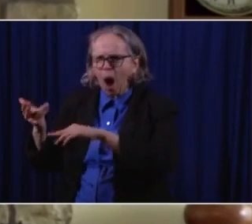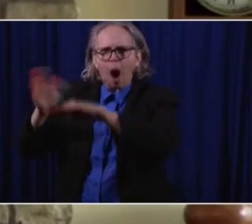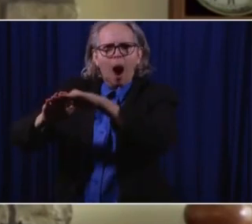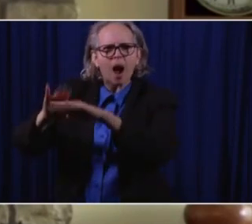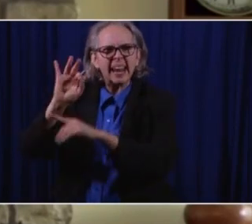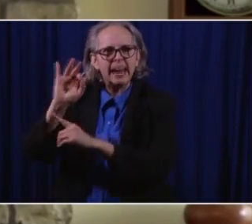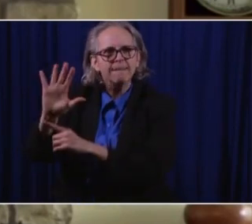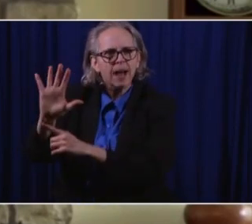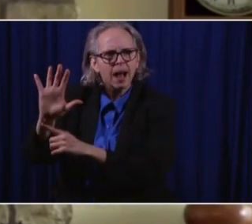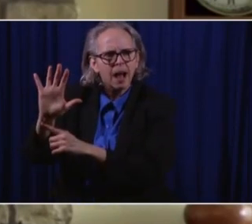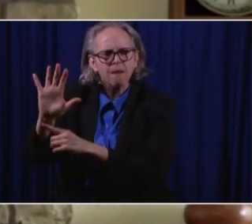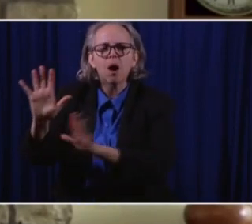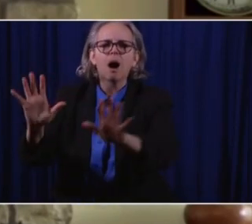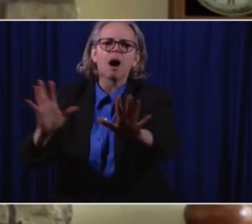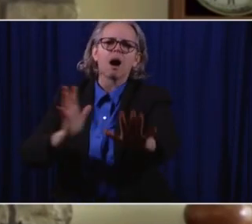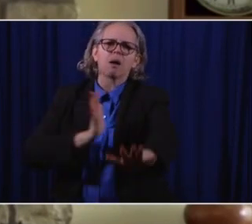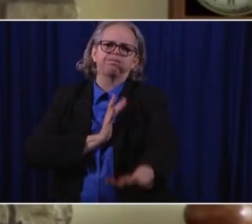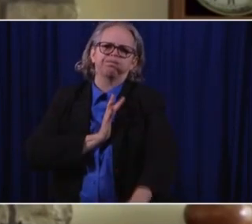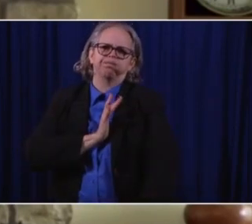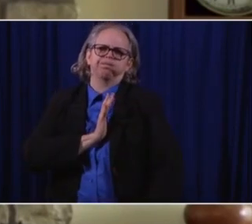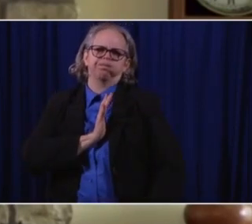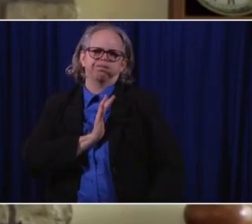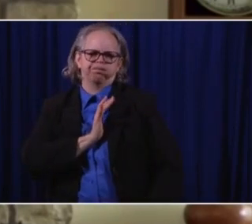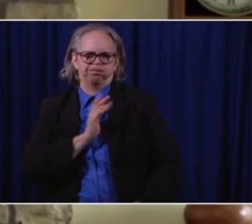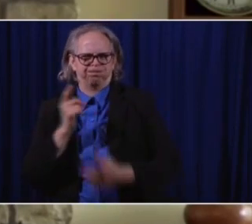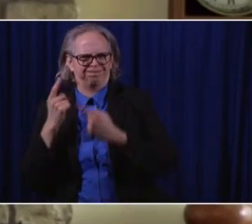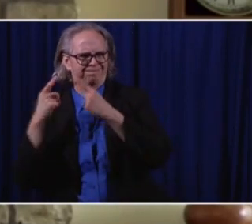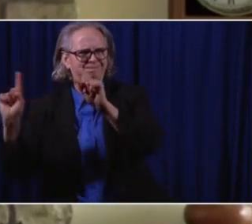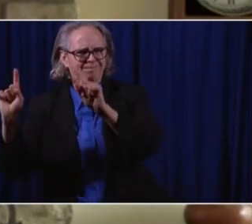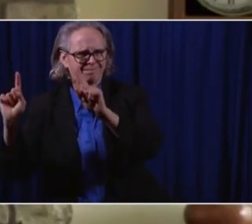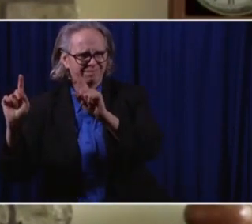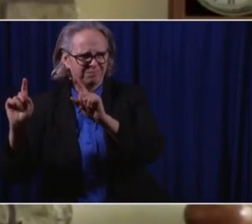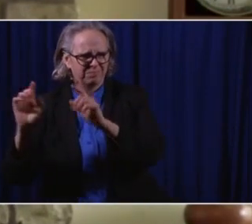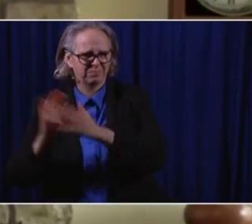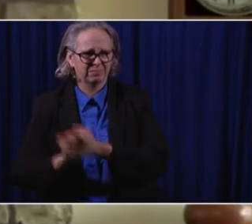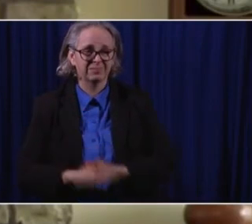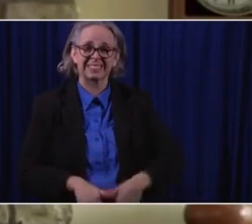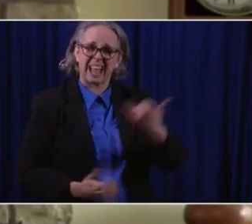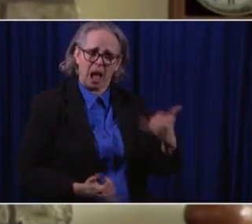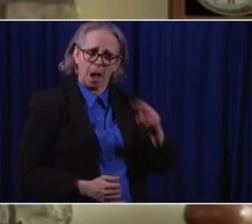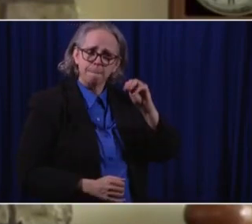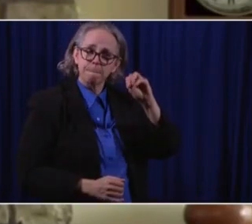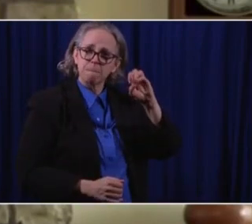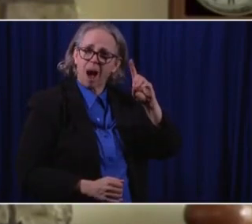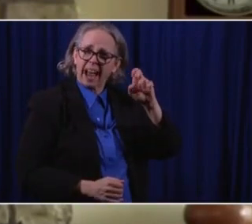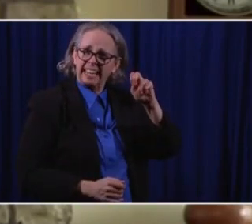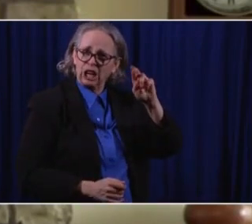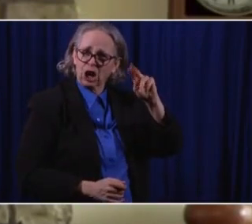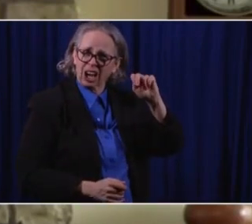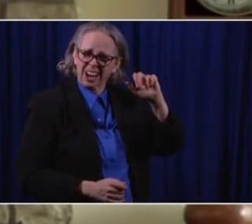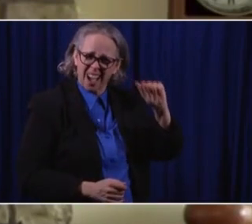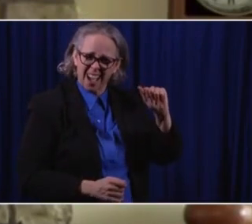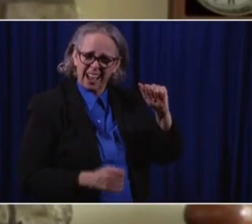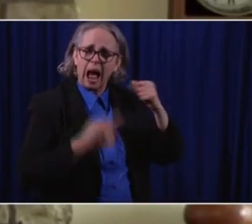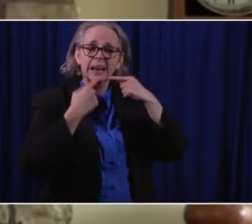shows that they've actually is 95% effective. Which is higher than they originally had a net announced. Latest report means of vaccines